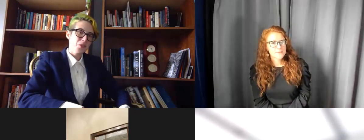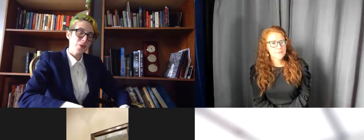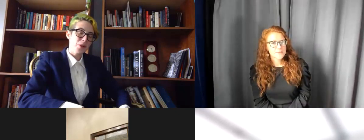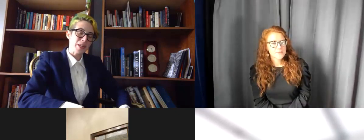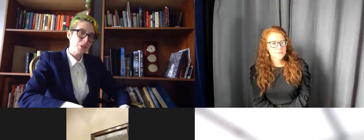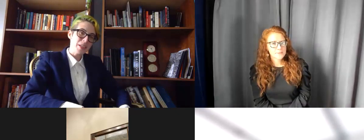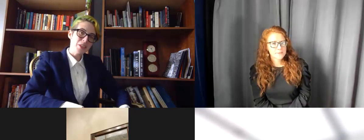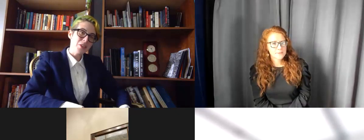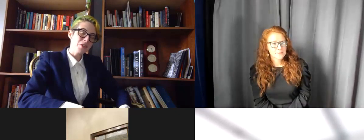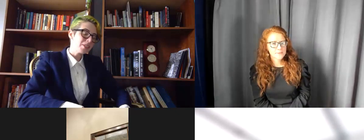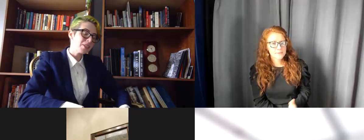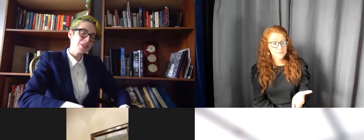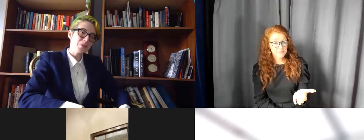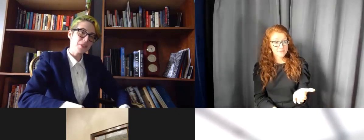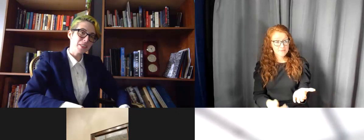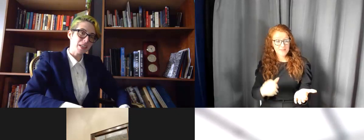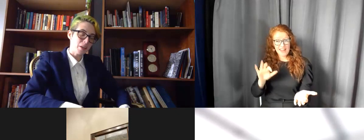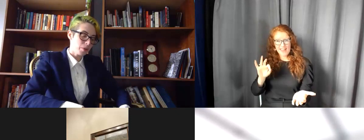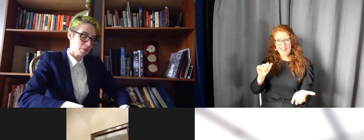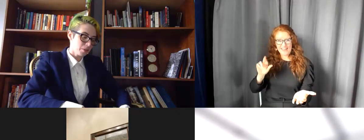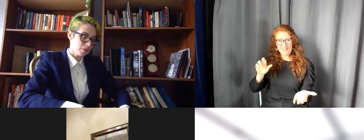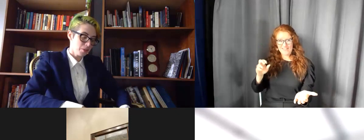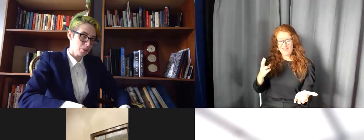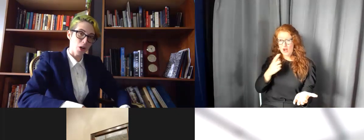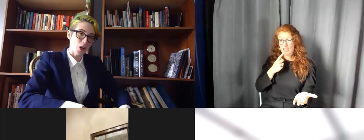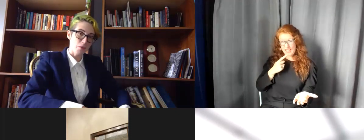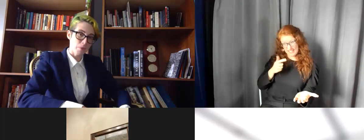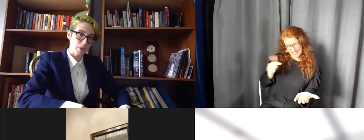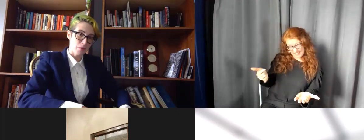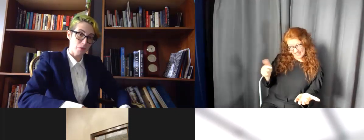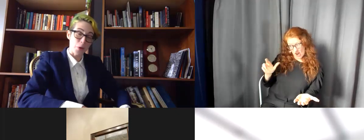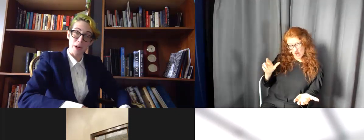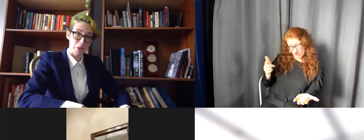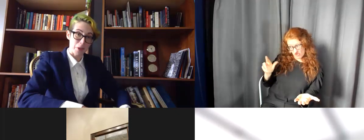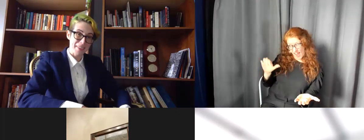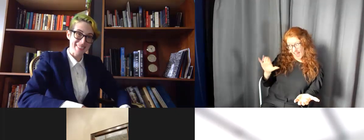Farrah Garland: Grace? Would you like to go first on this one? Because I will talk forever?